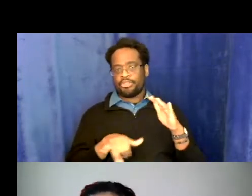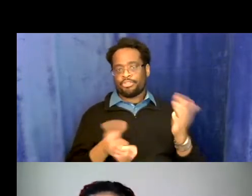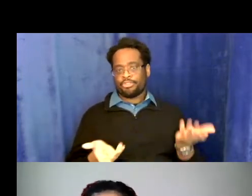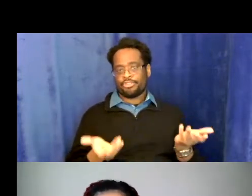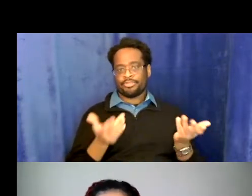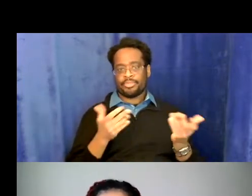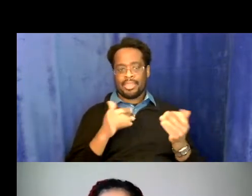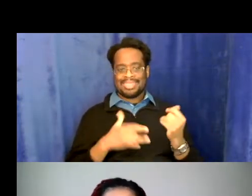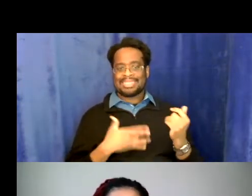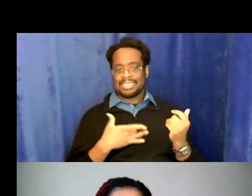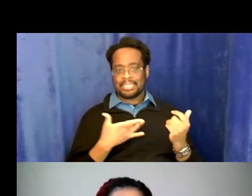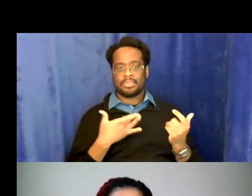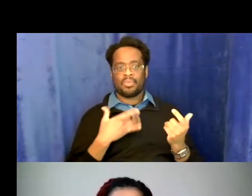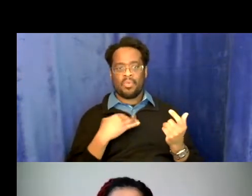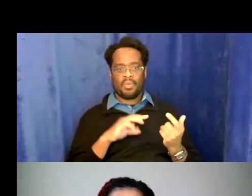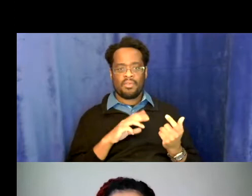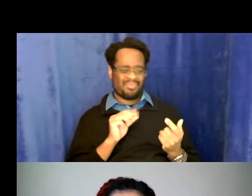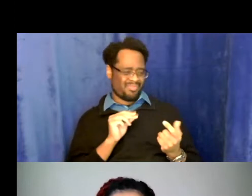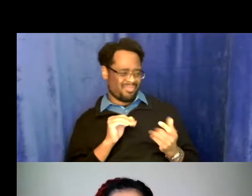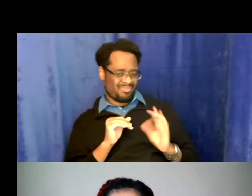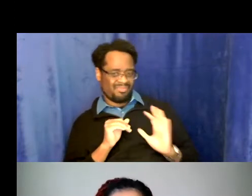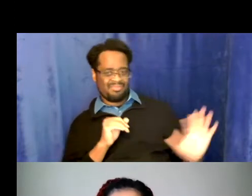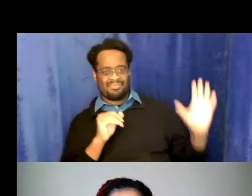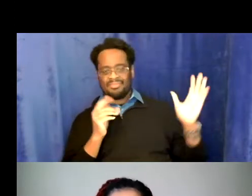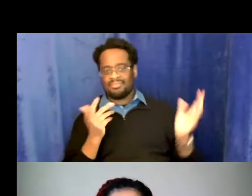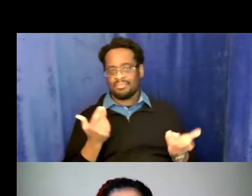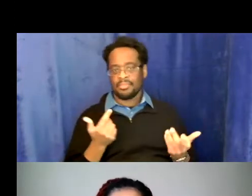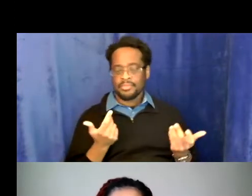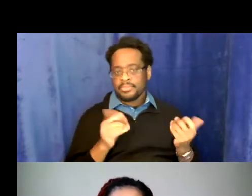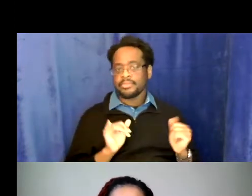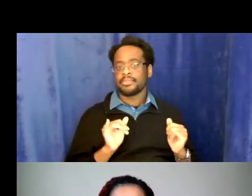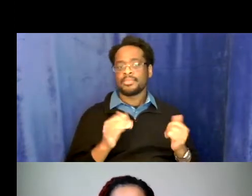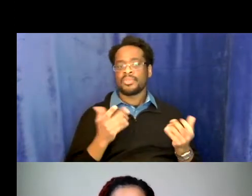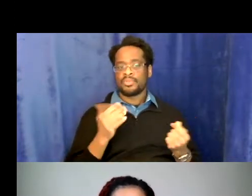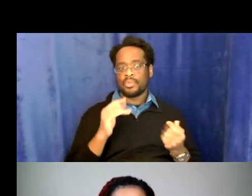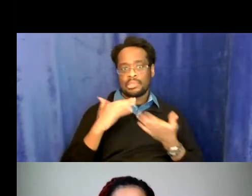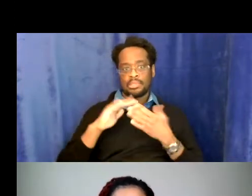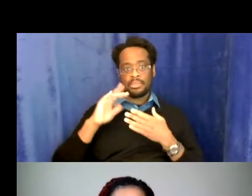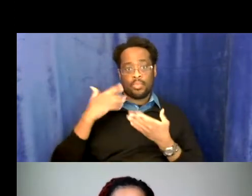matter has shown up--but truly foundationally, it's the same thing. It's a push away from equity.